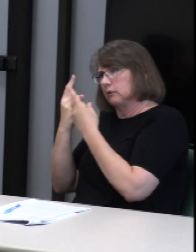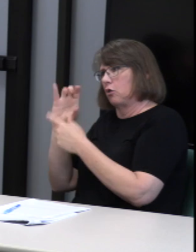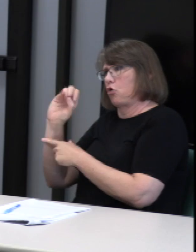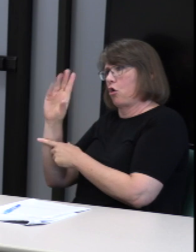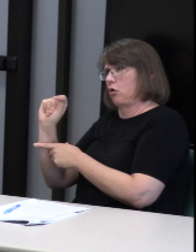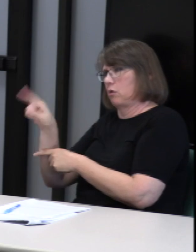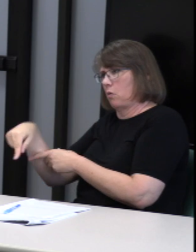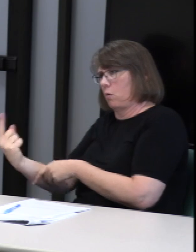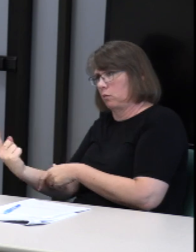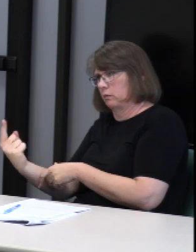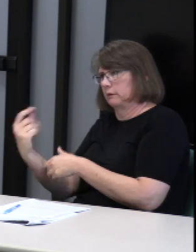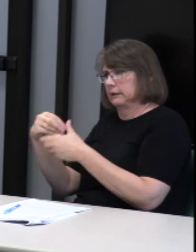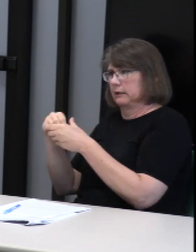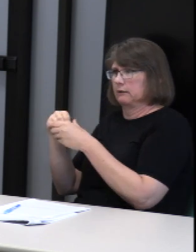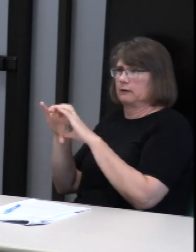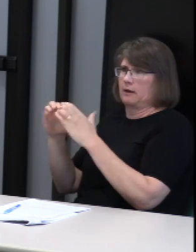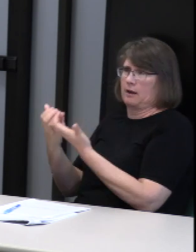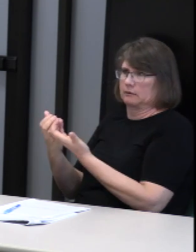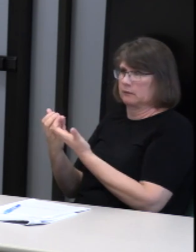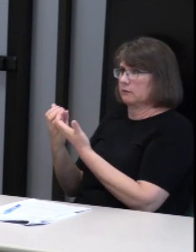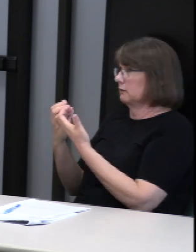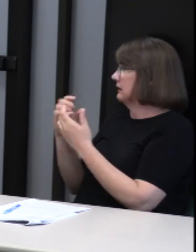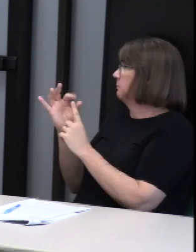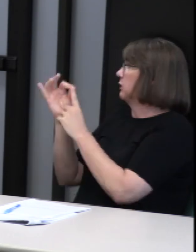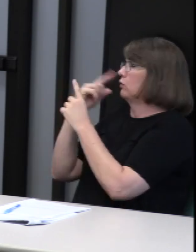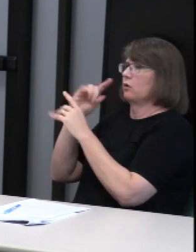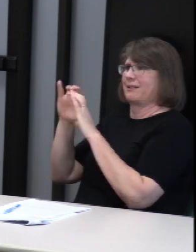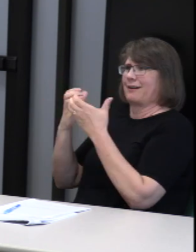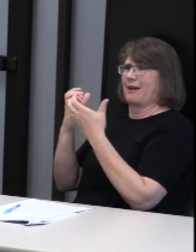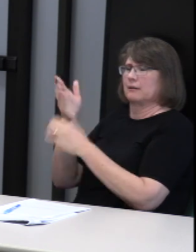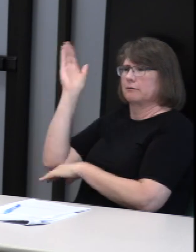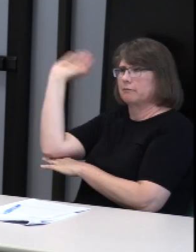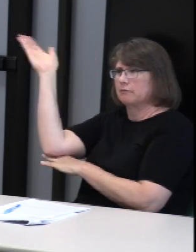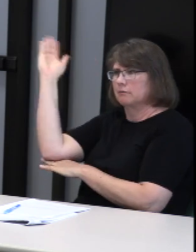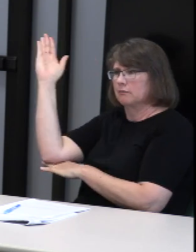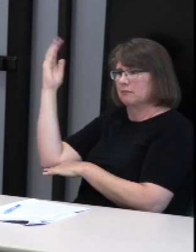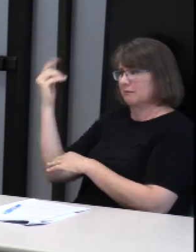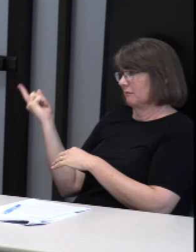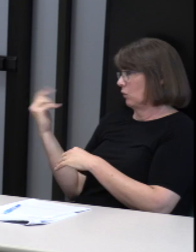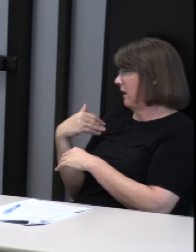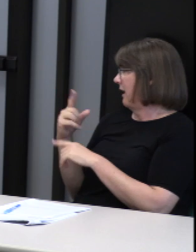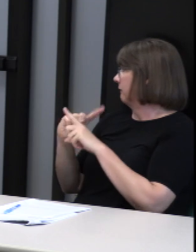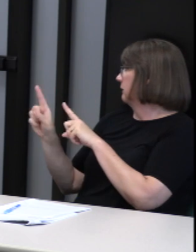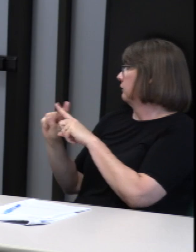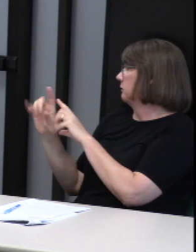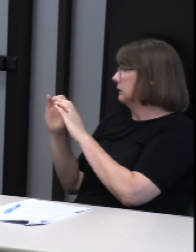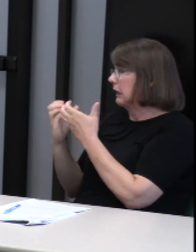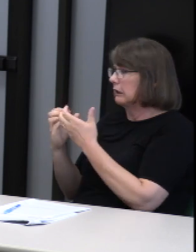That's something we have to think about. We were thinking about using CART only in class for a heavy lecture class.